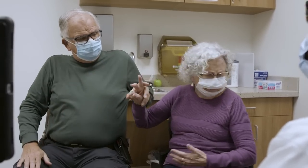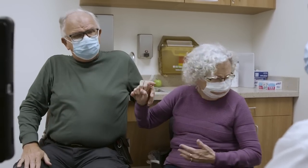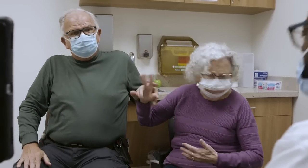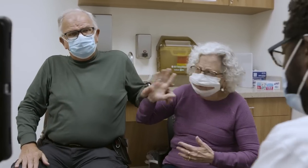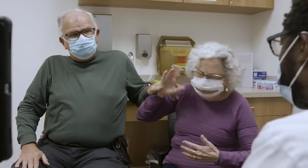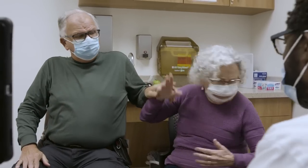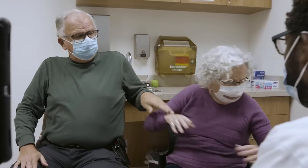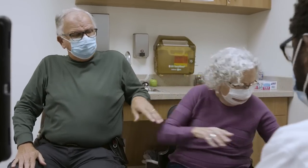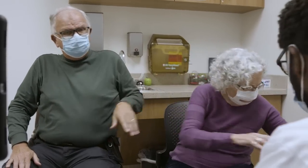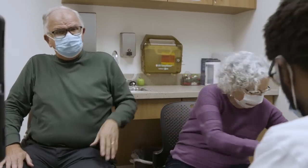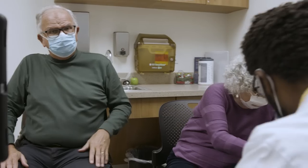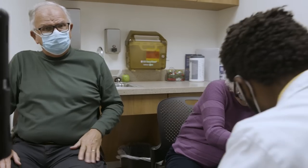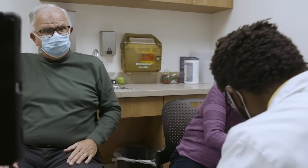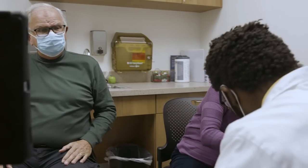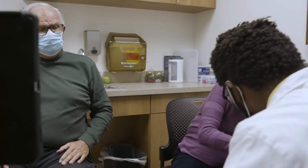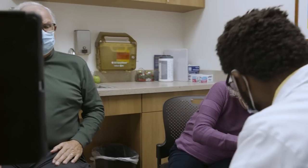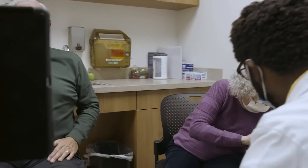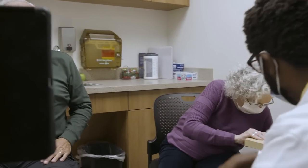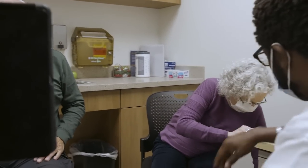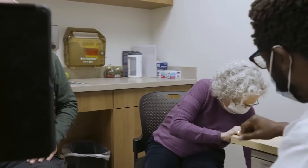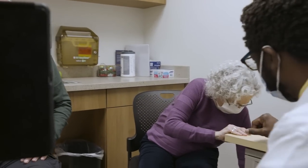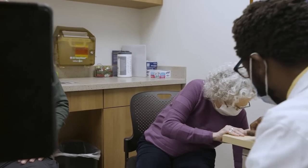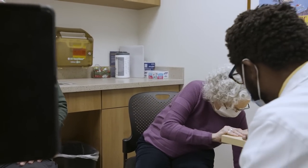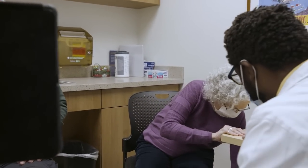And Ruby is saying, “Okay, you’re right. I will.”